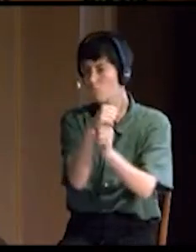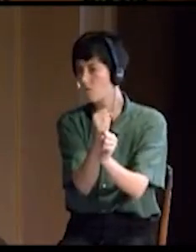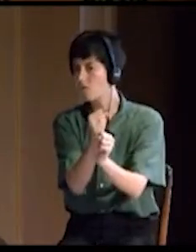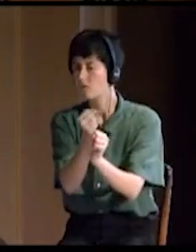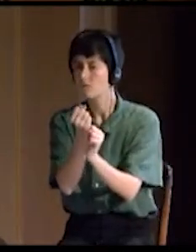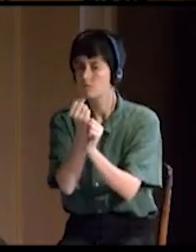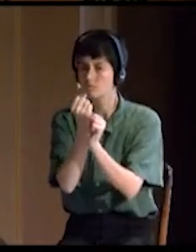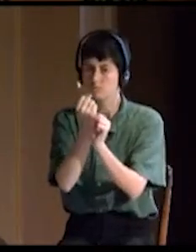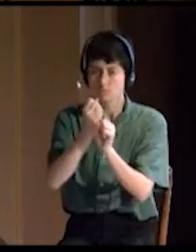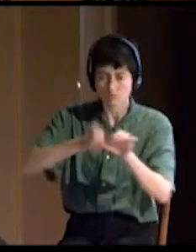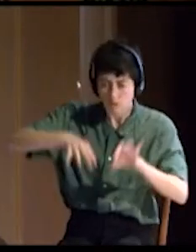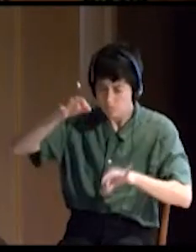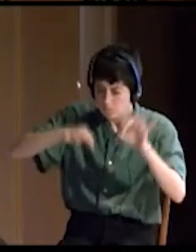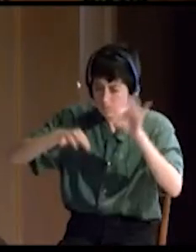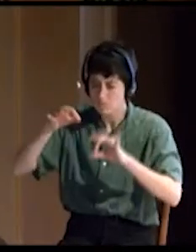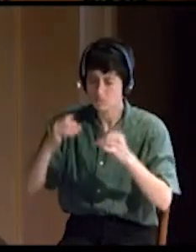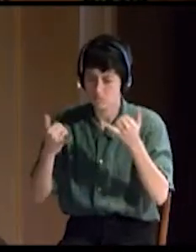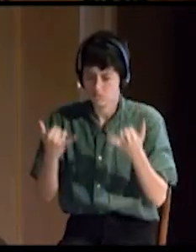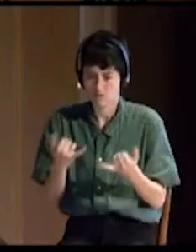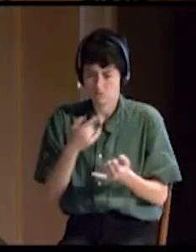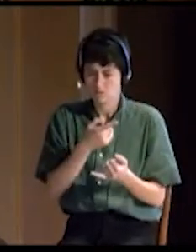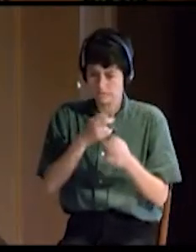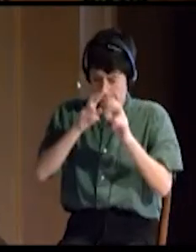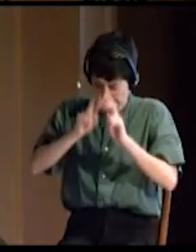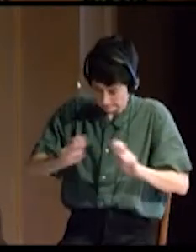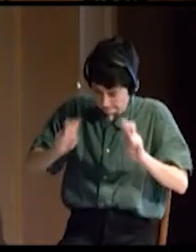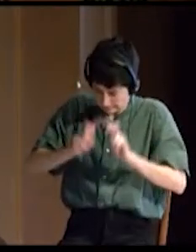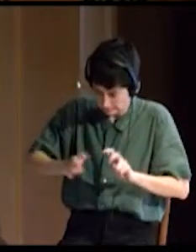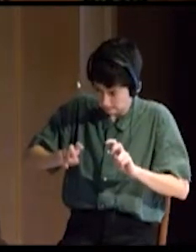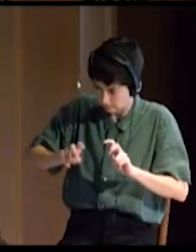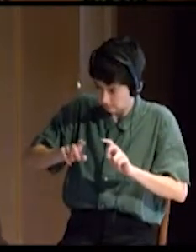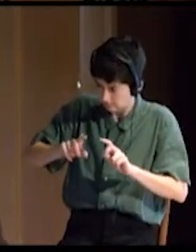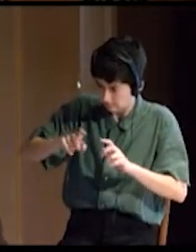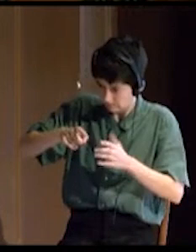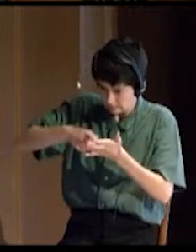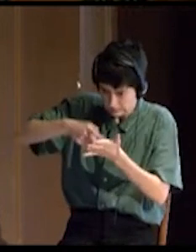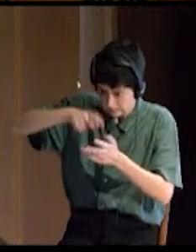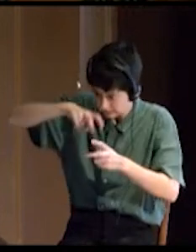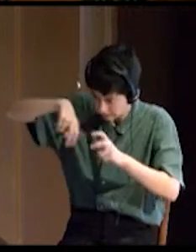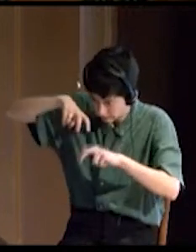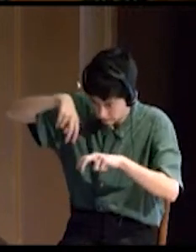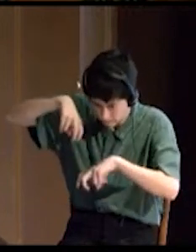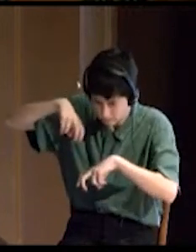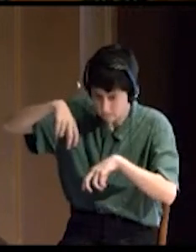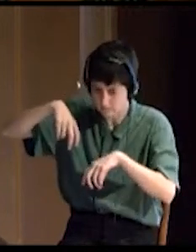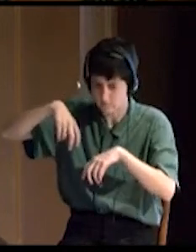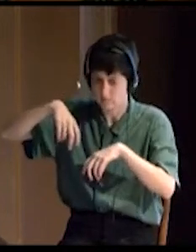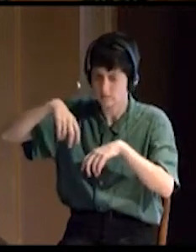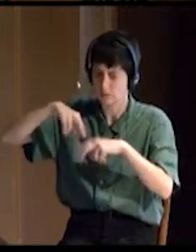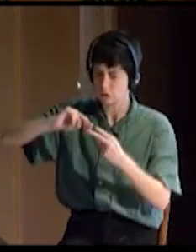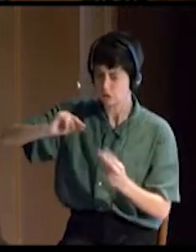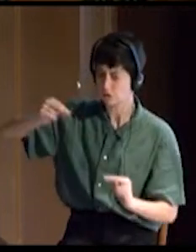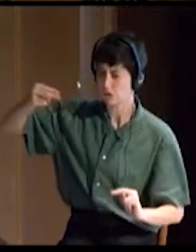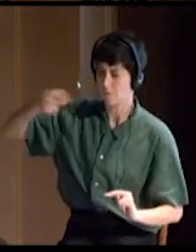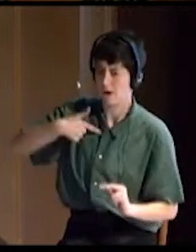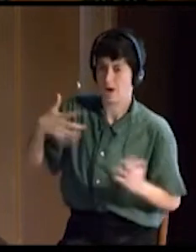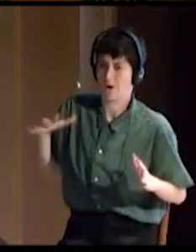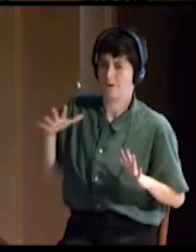So he's mining for these genomes of lichens that I generated years ago for something else that he's interested.